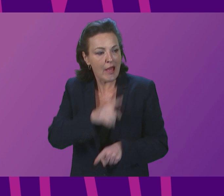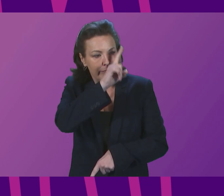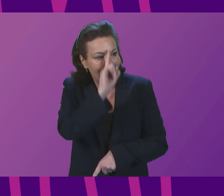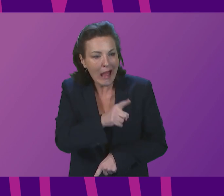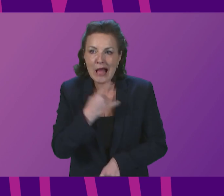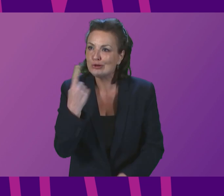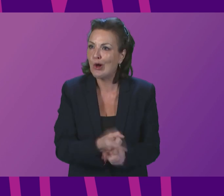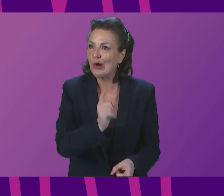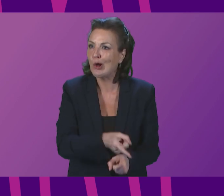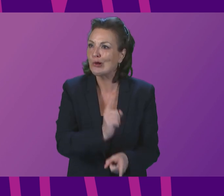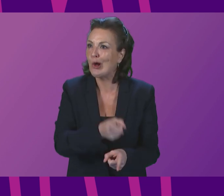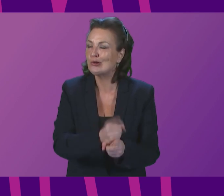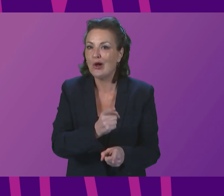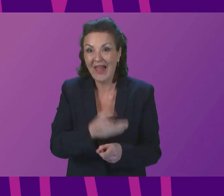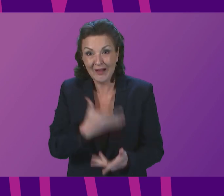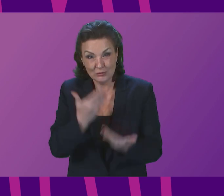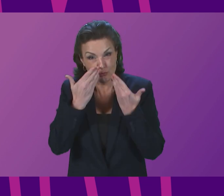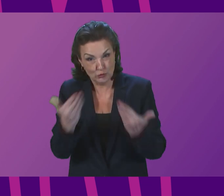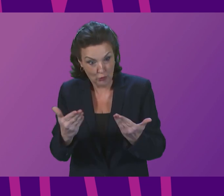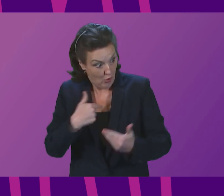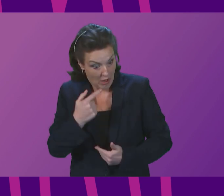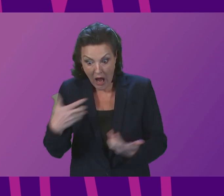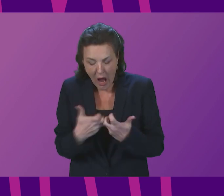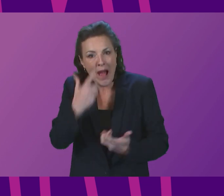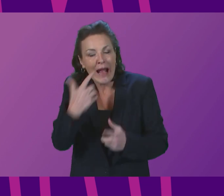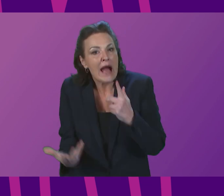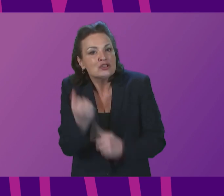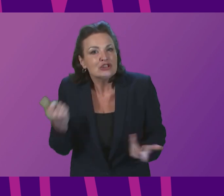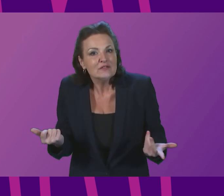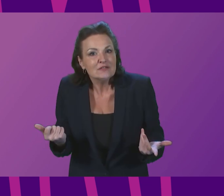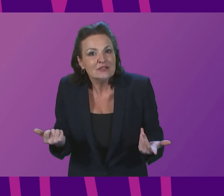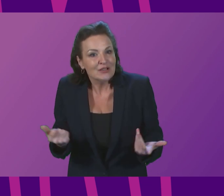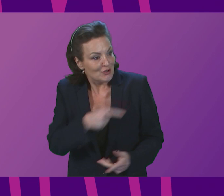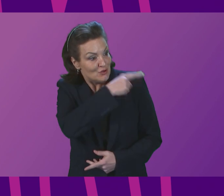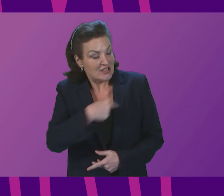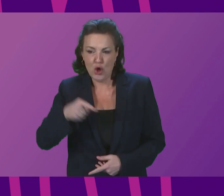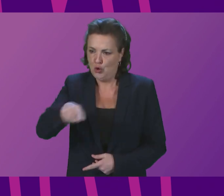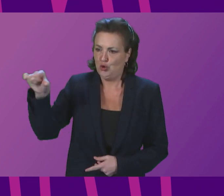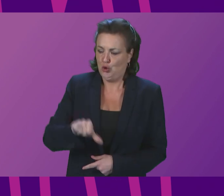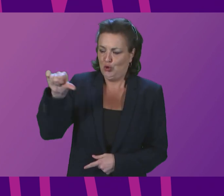that it wants to see—it has to actually equip this Parliament and this Government with the means to do something about it.